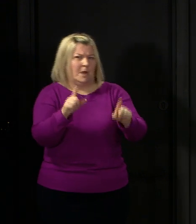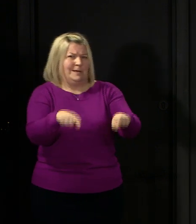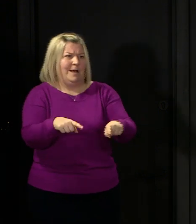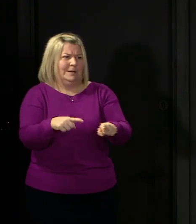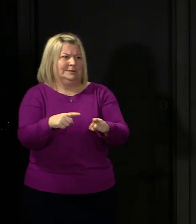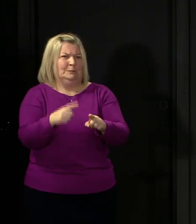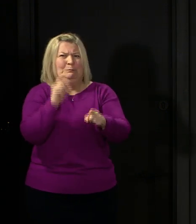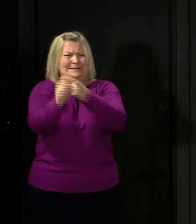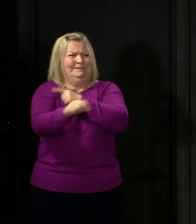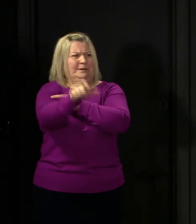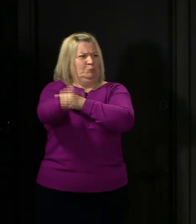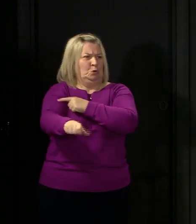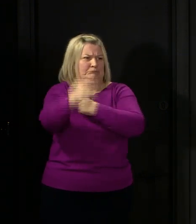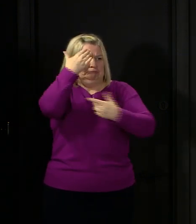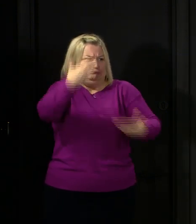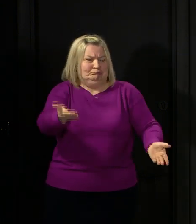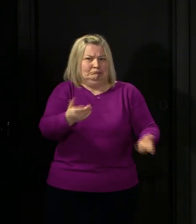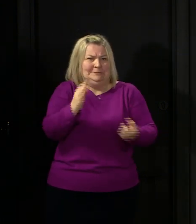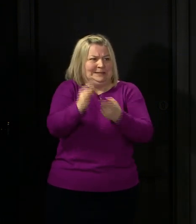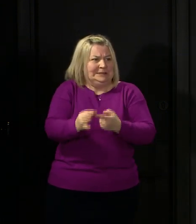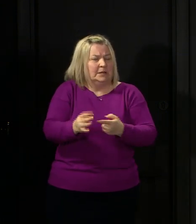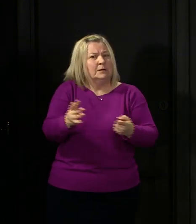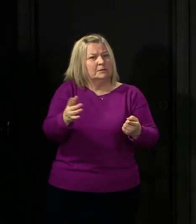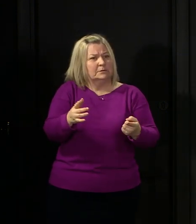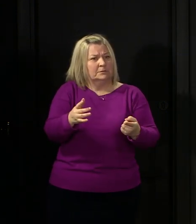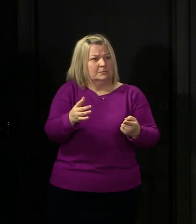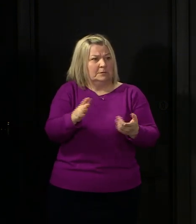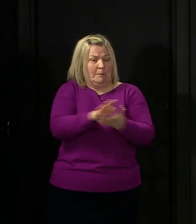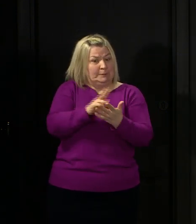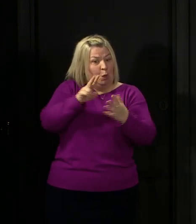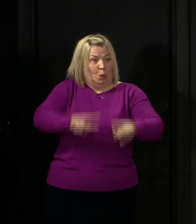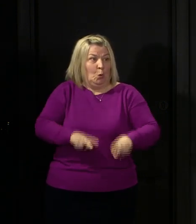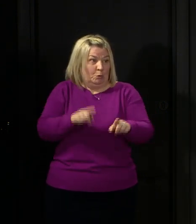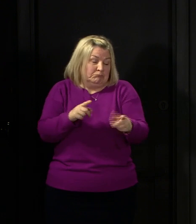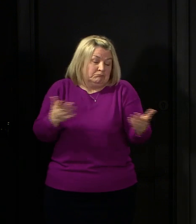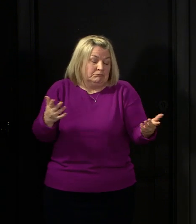of course be willing to have a closer look at that, if we had the details but I'll hand